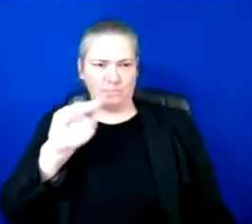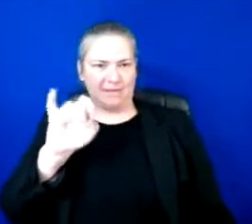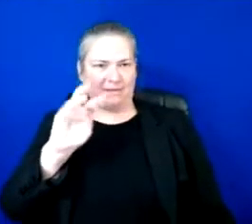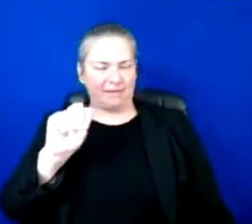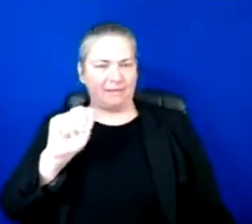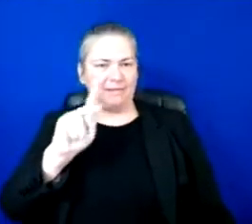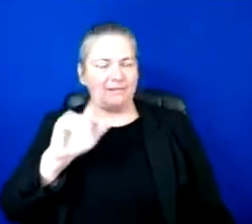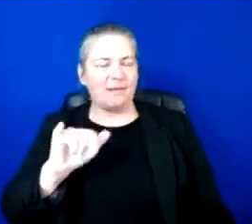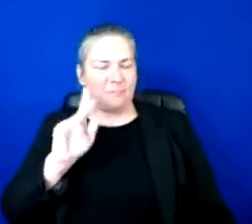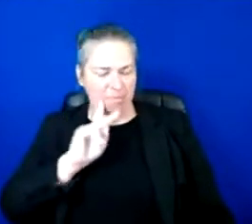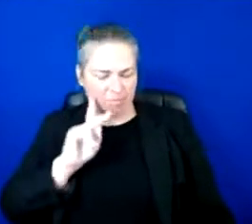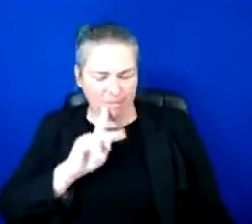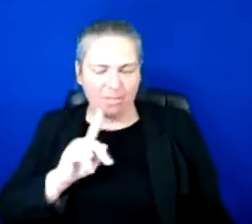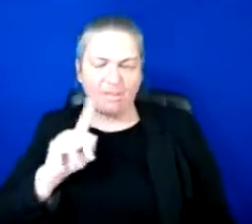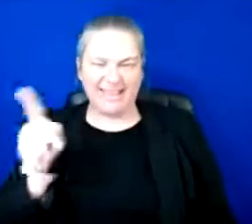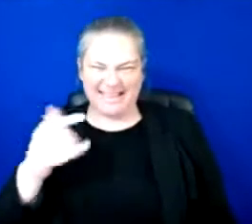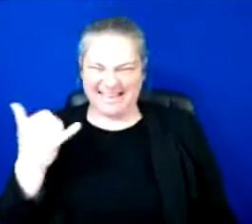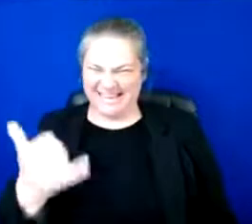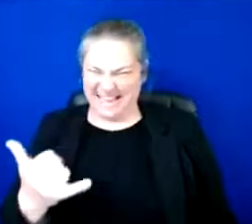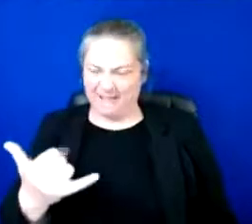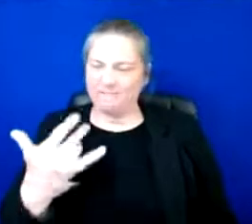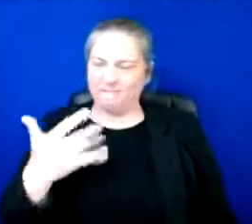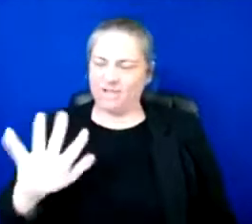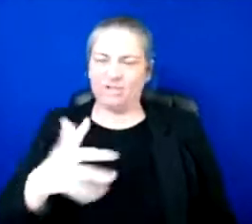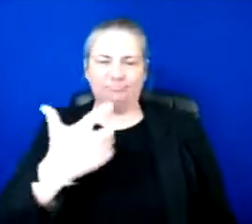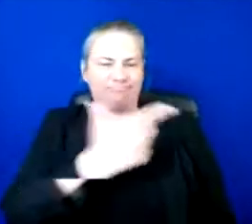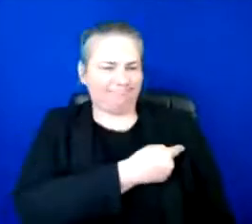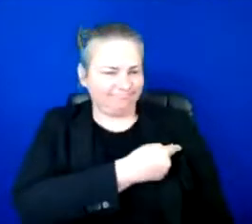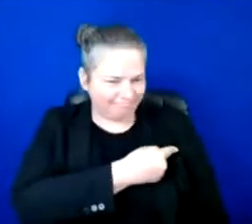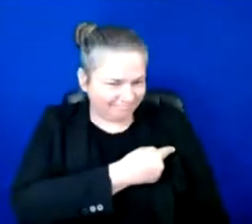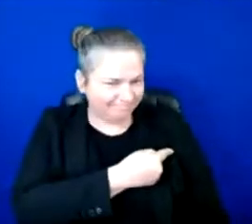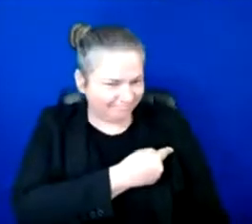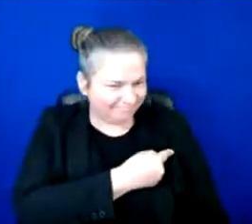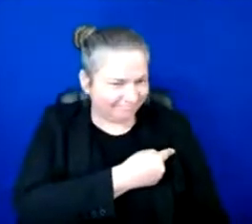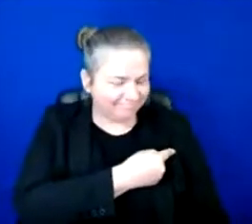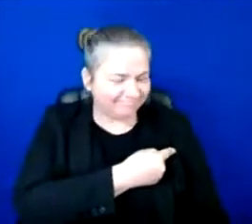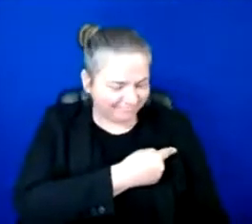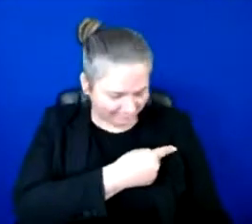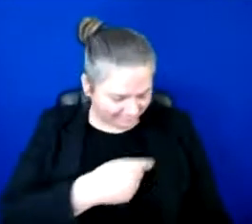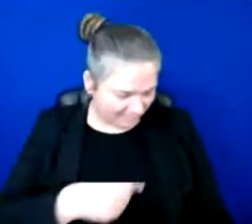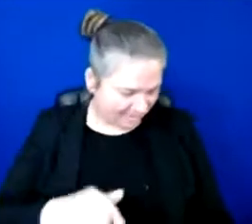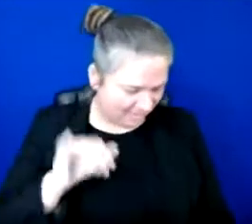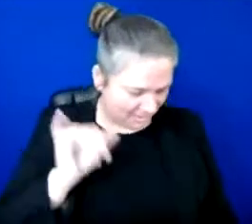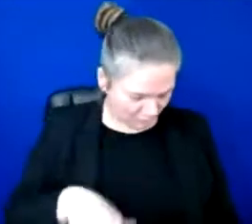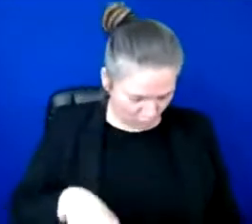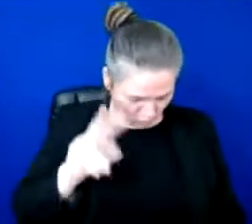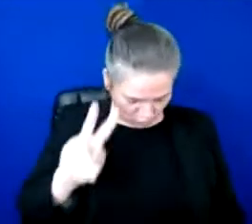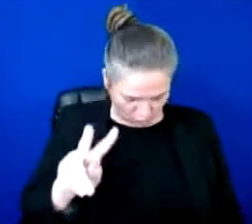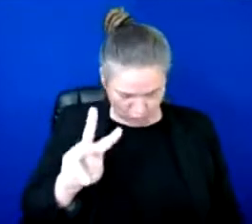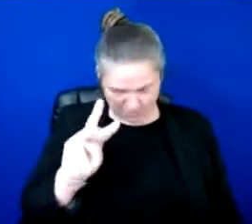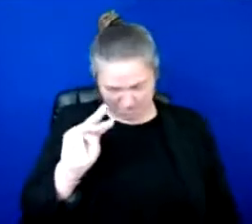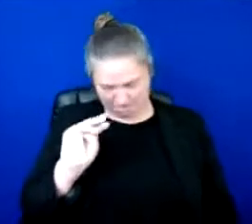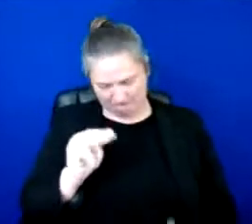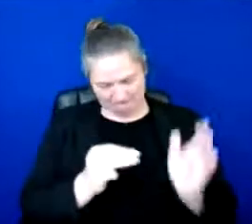that have now been vaccinated. That is uh, two million, a little more than two